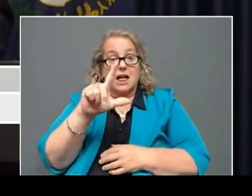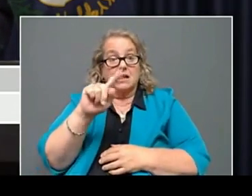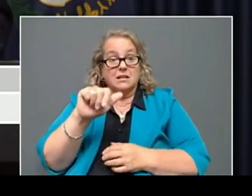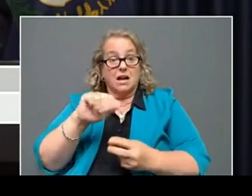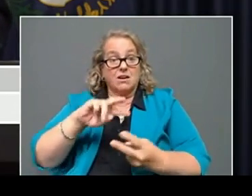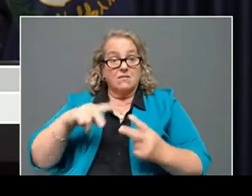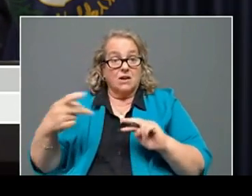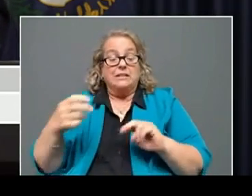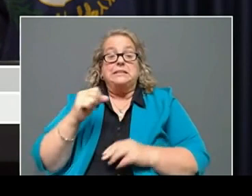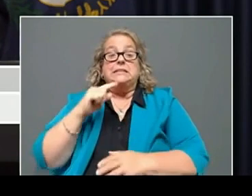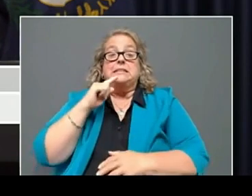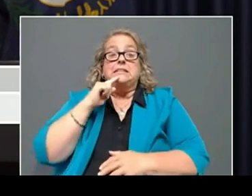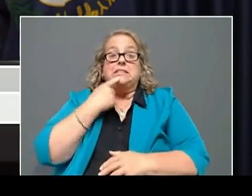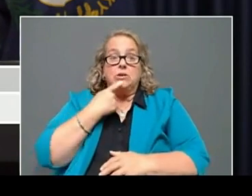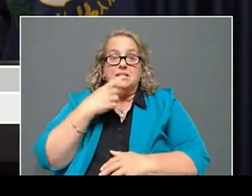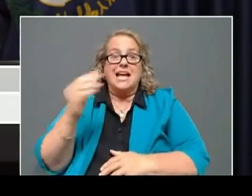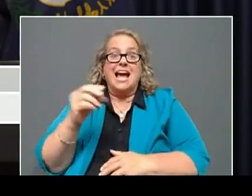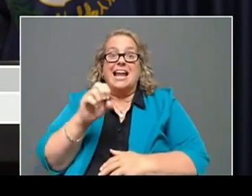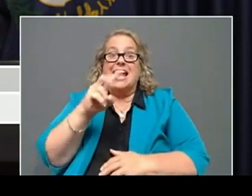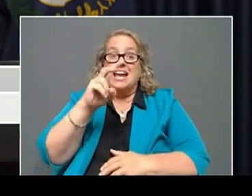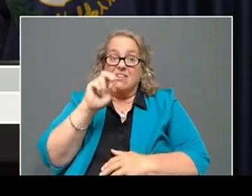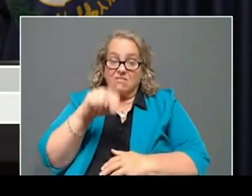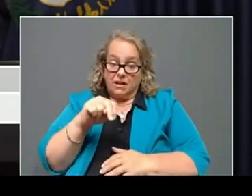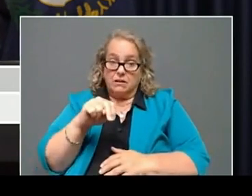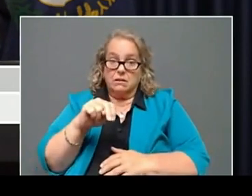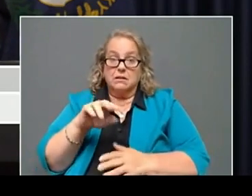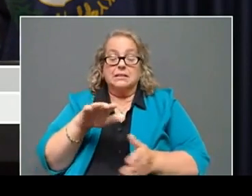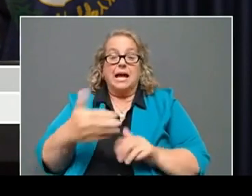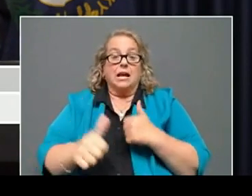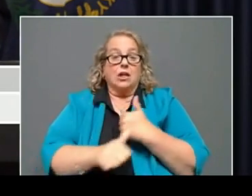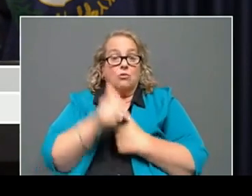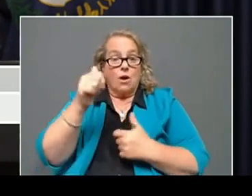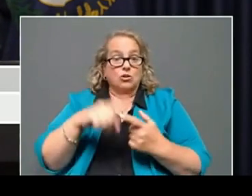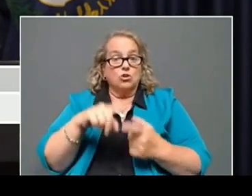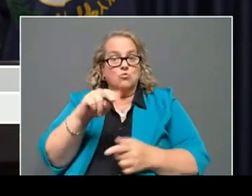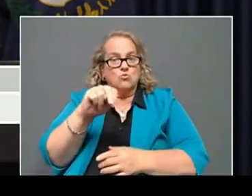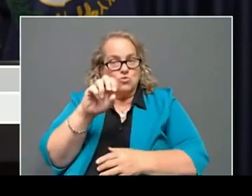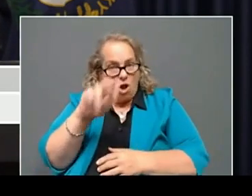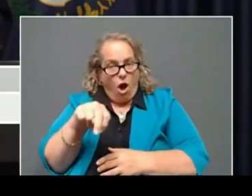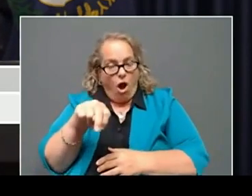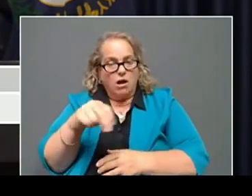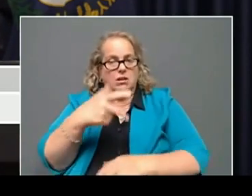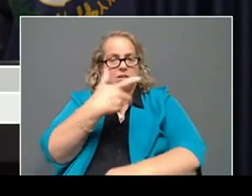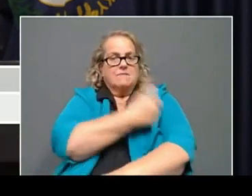to non vaccinated Kentucky ins vaccines are still offering significant